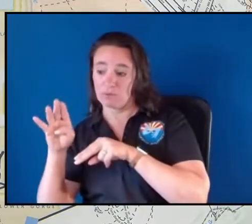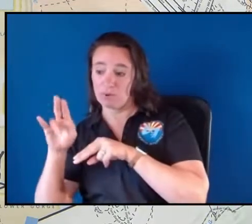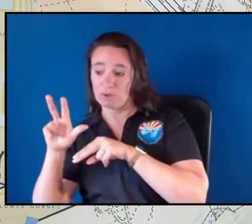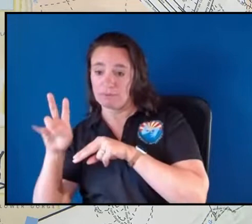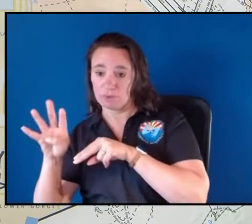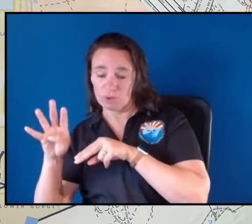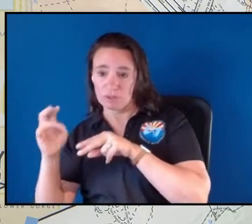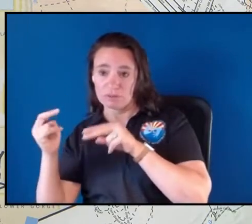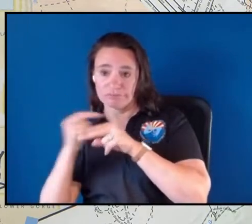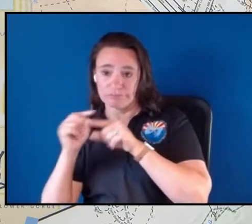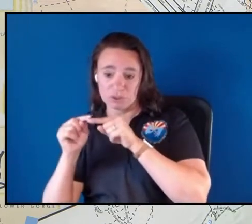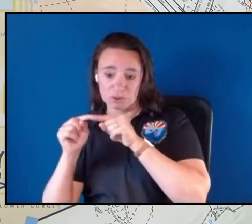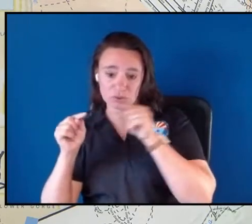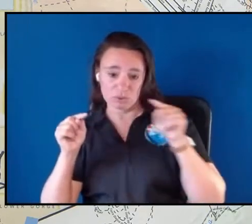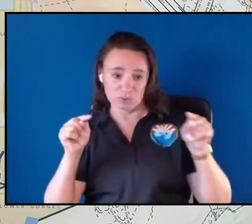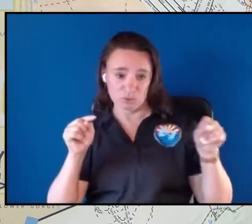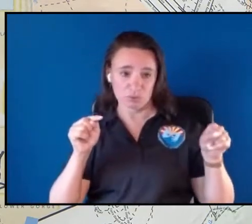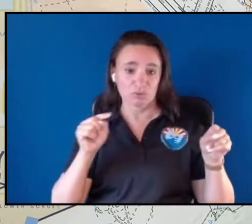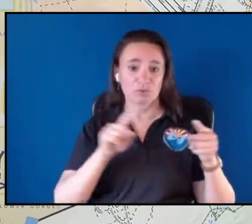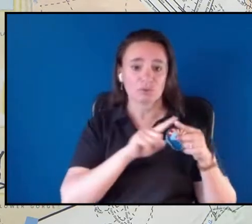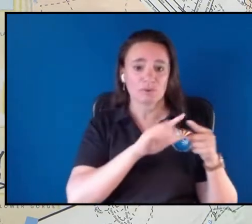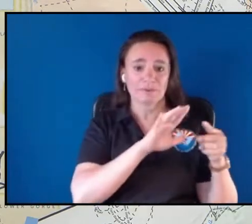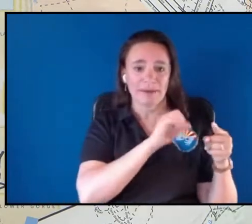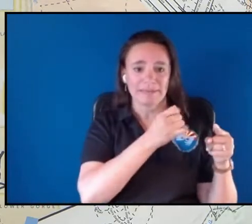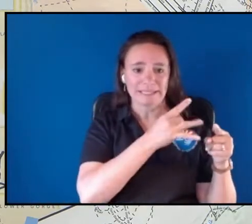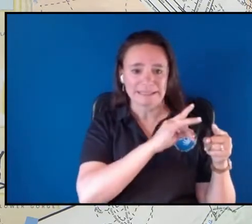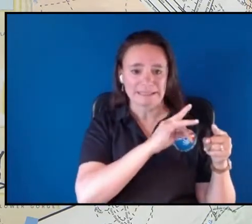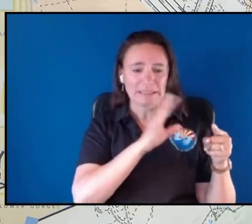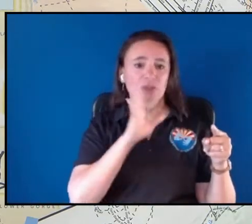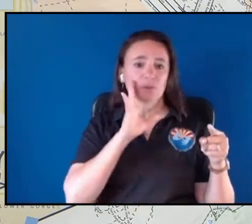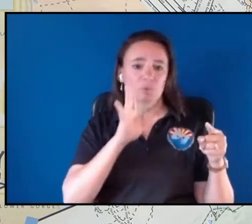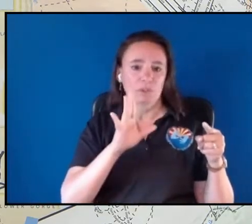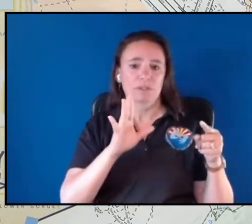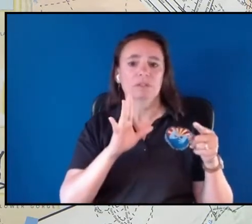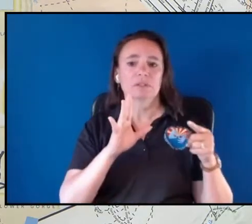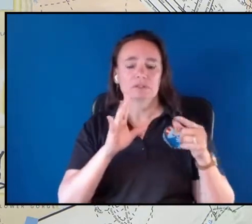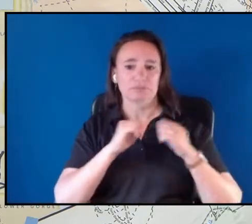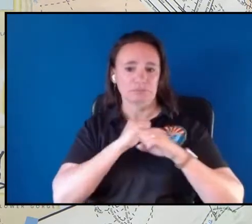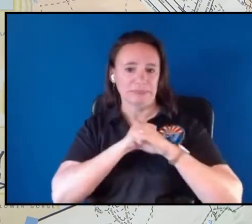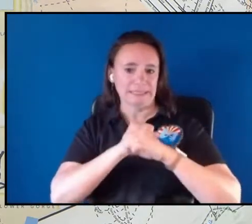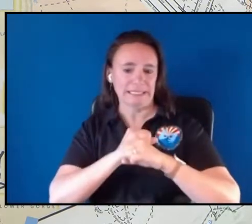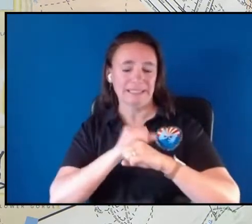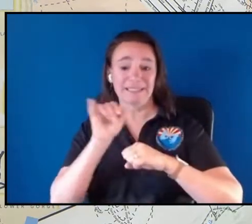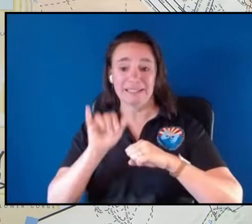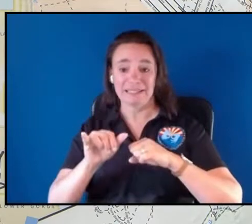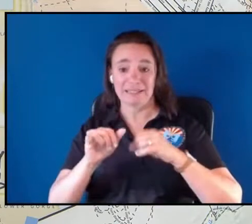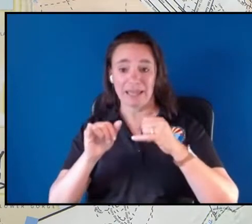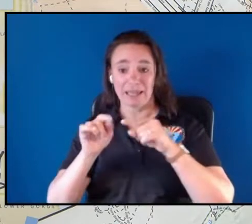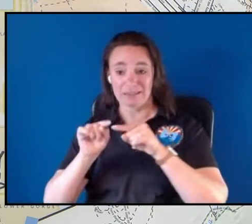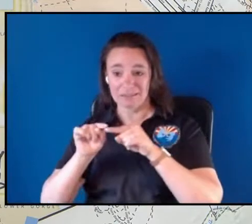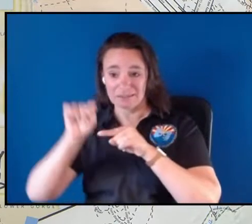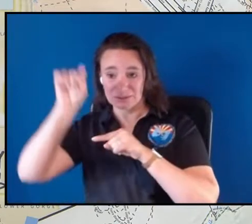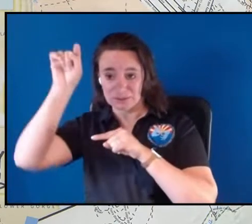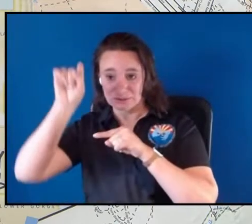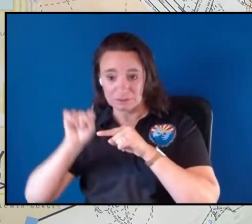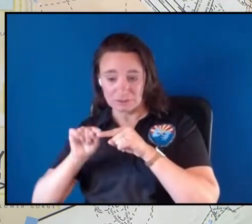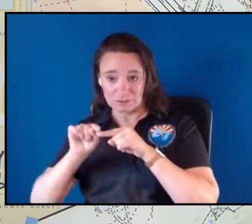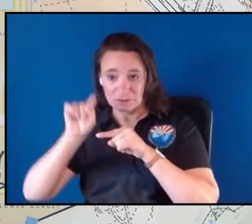That'll protect those values to the north and then the line that goes runs north south there just off of the 441 road north